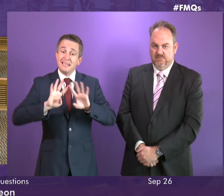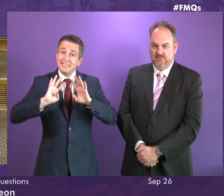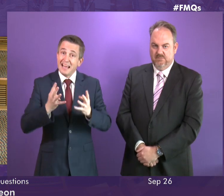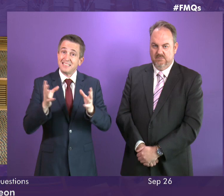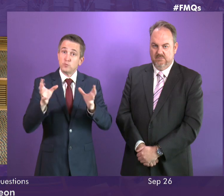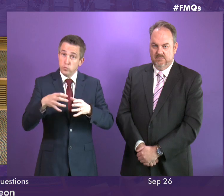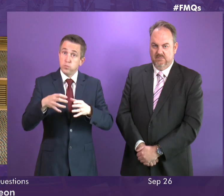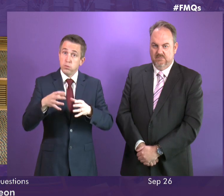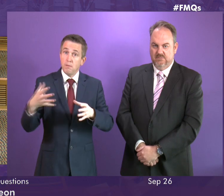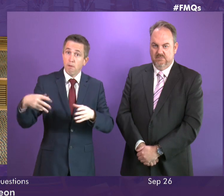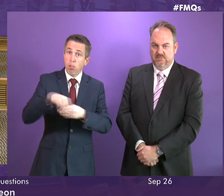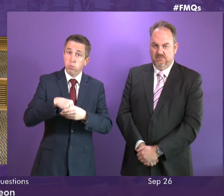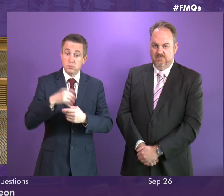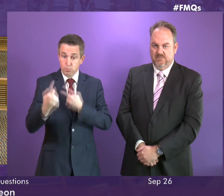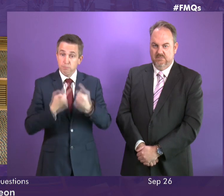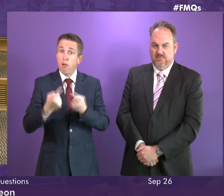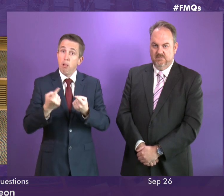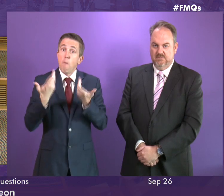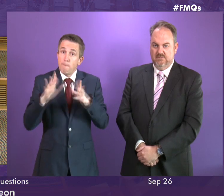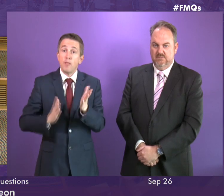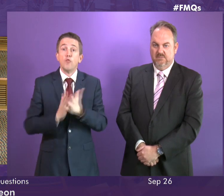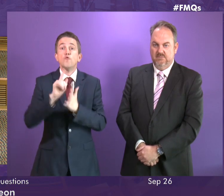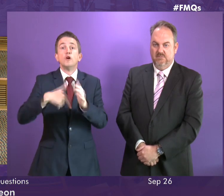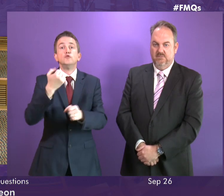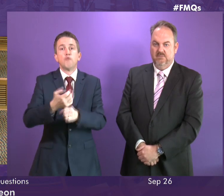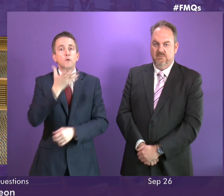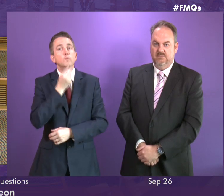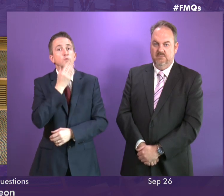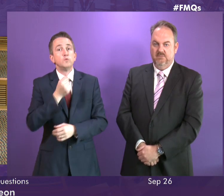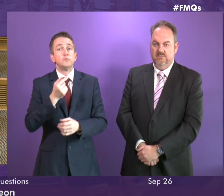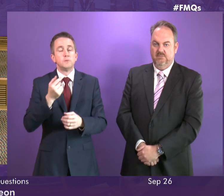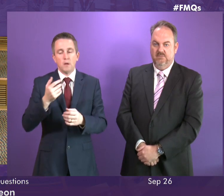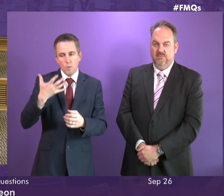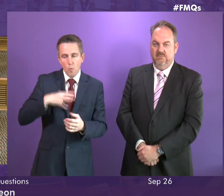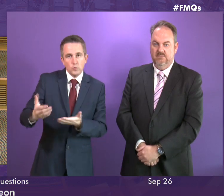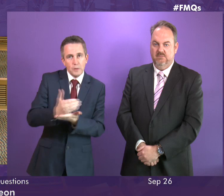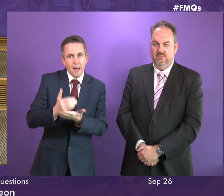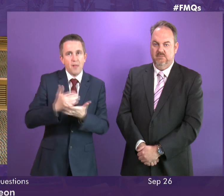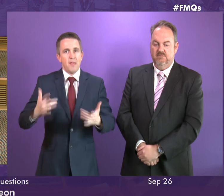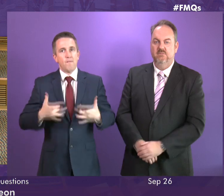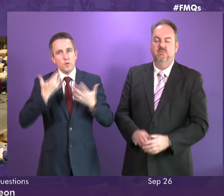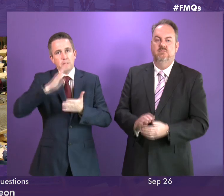The task force includes members who have lived experience of drug use, and their views and insight will be crucial to that work.